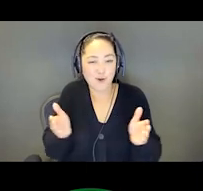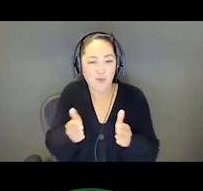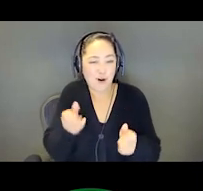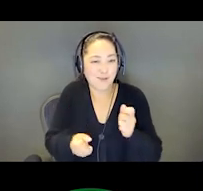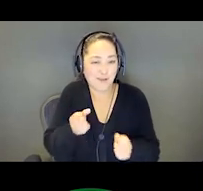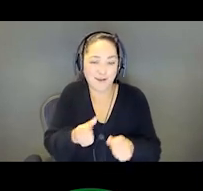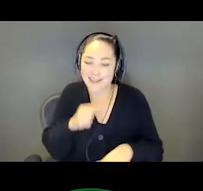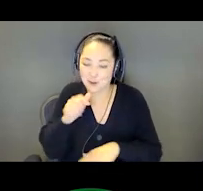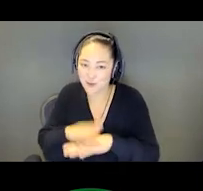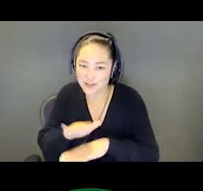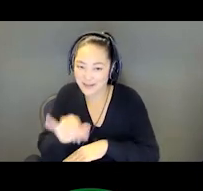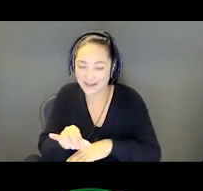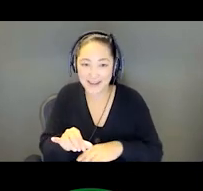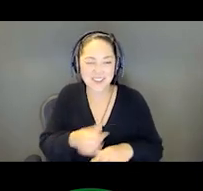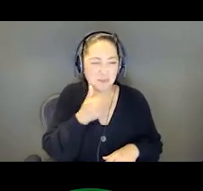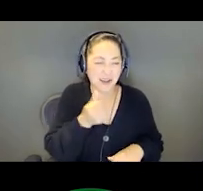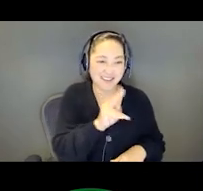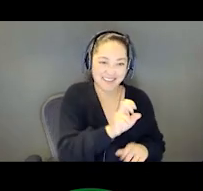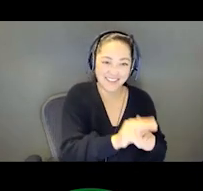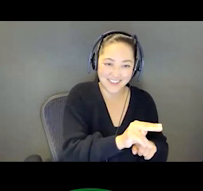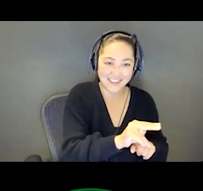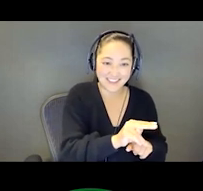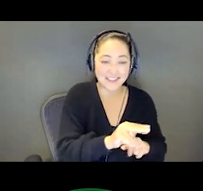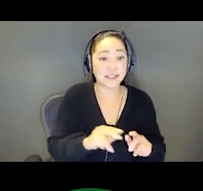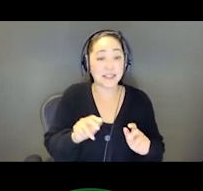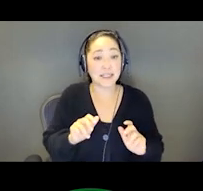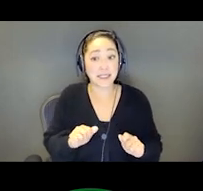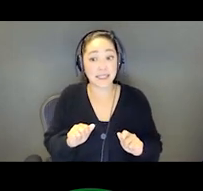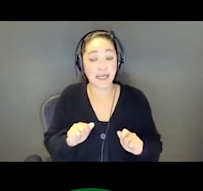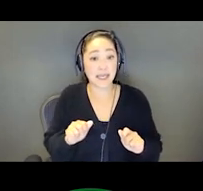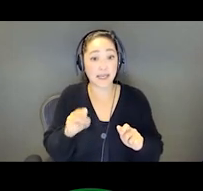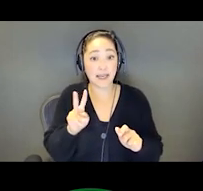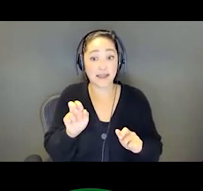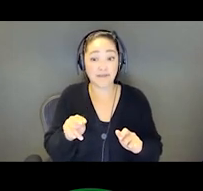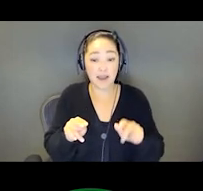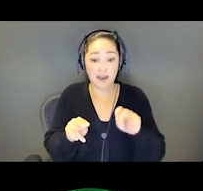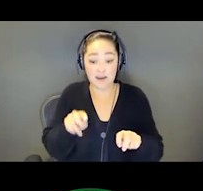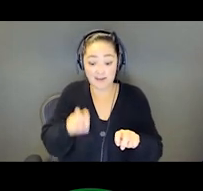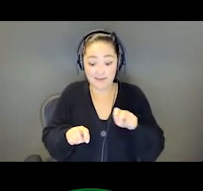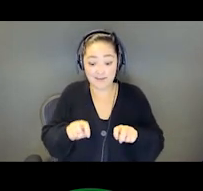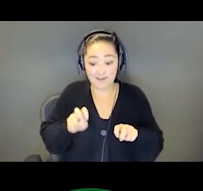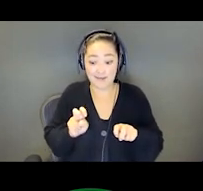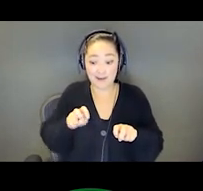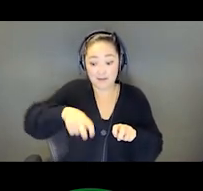you can fold only one, One, a seat and you'll have plenty of space to put your cartus and